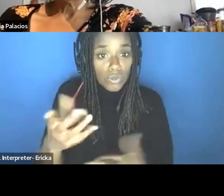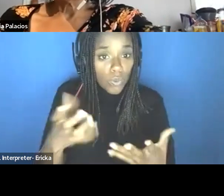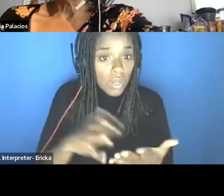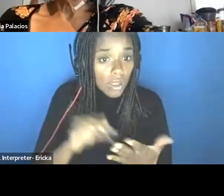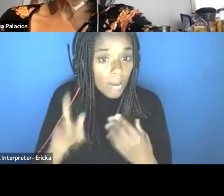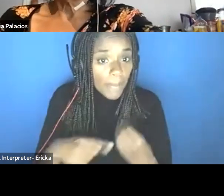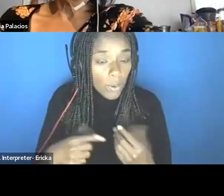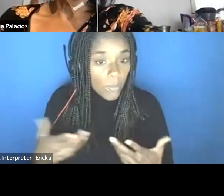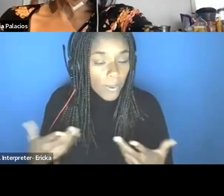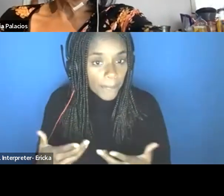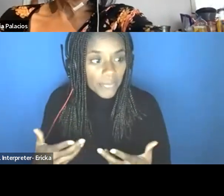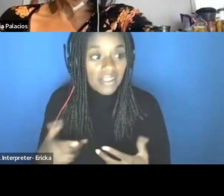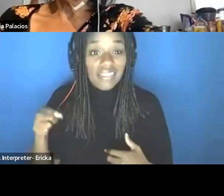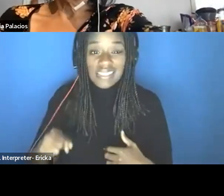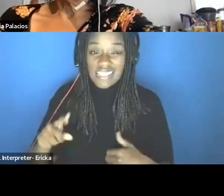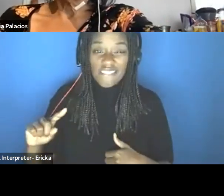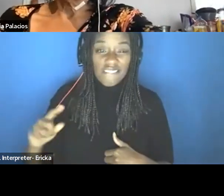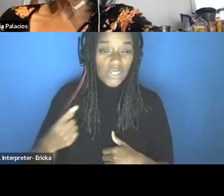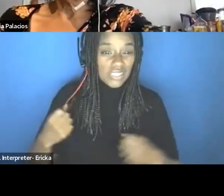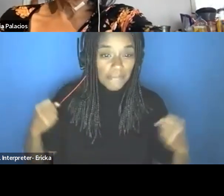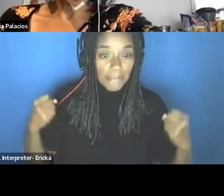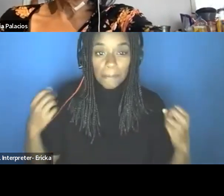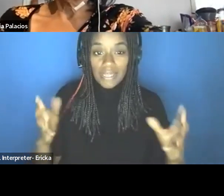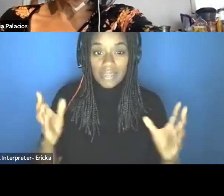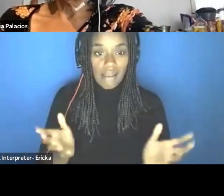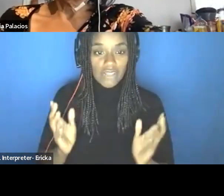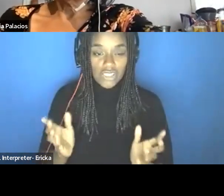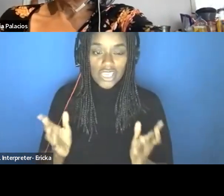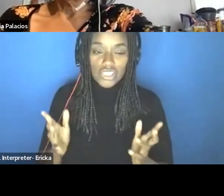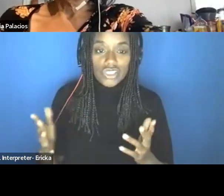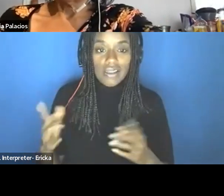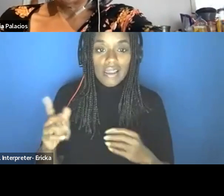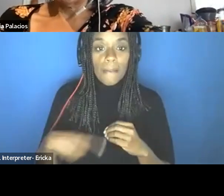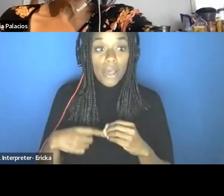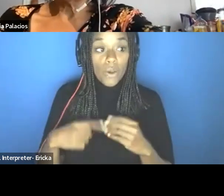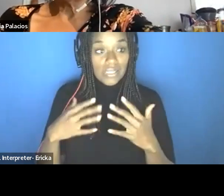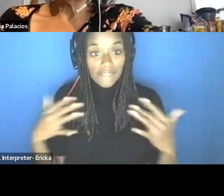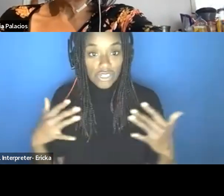What else do you want to learn about?